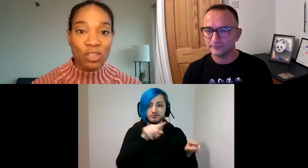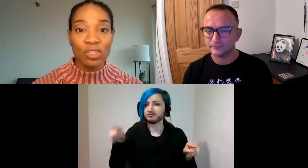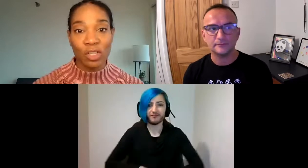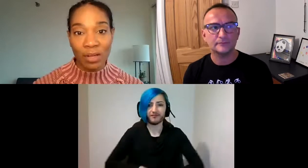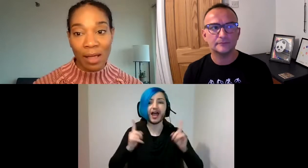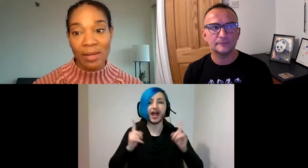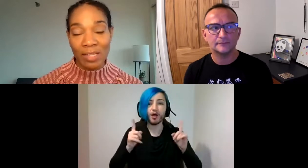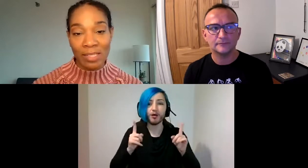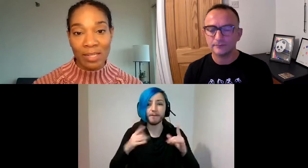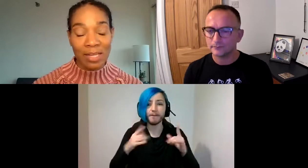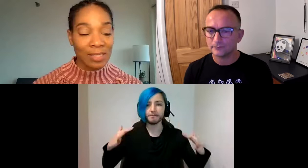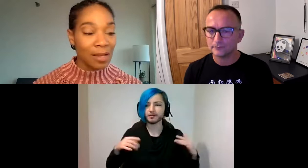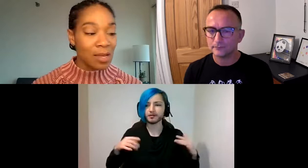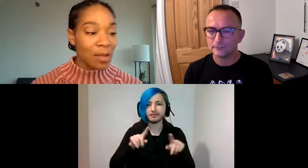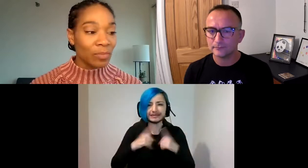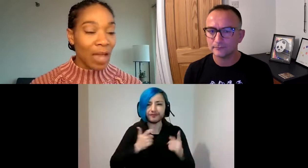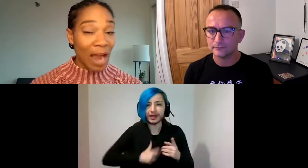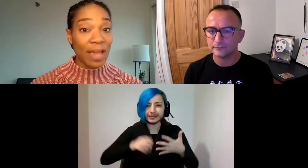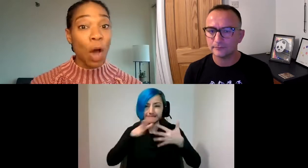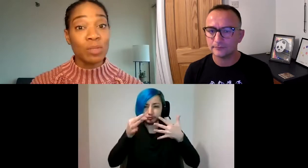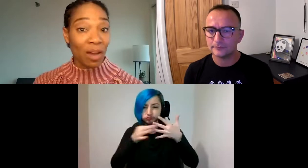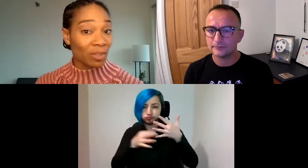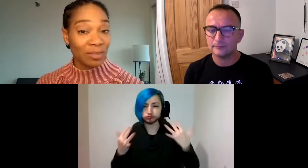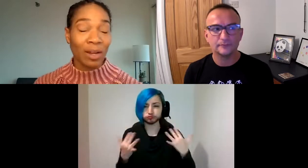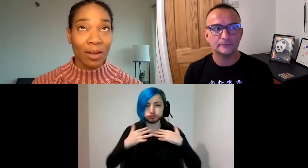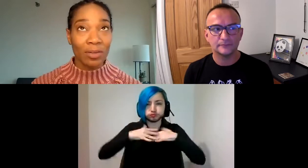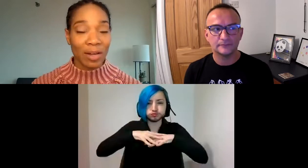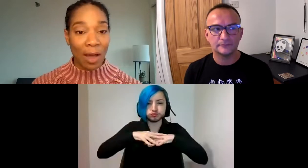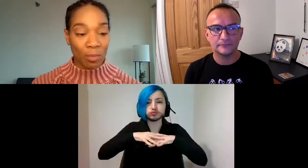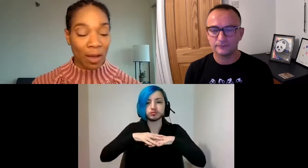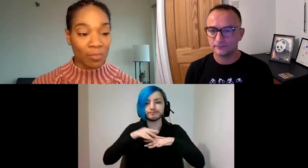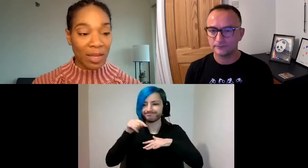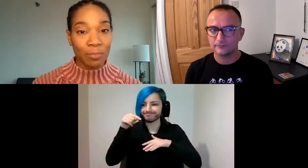So that is what the Queen's English was about to have